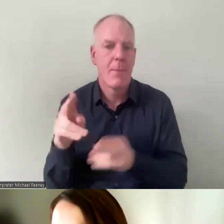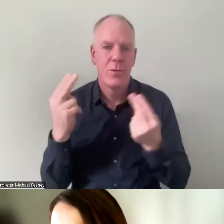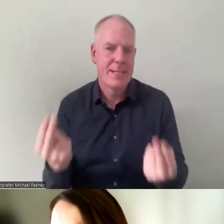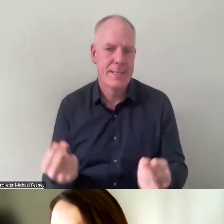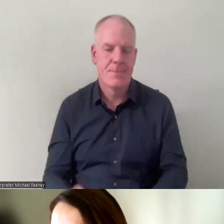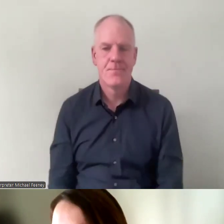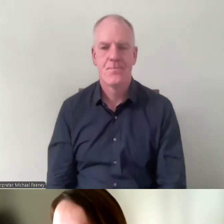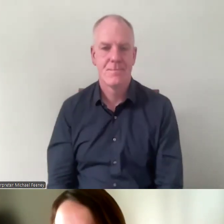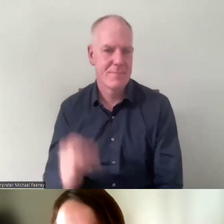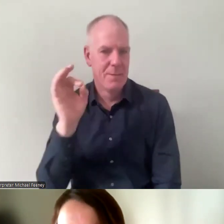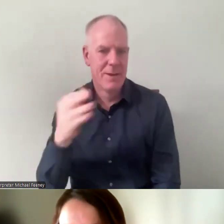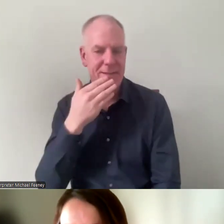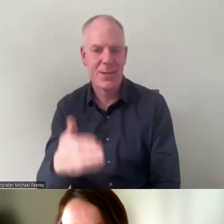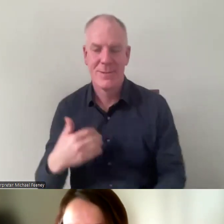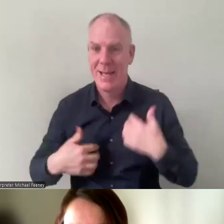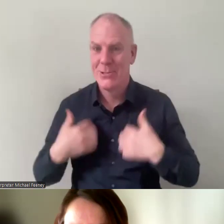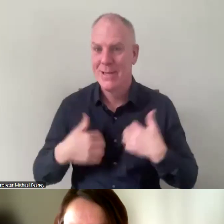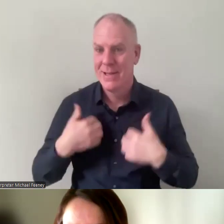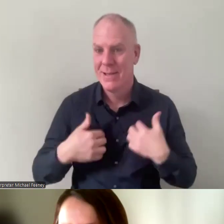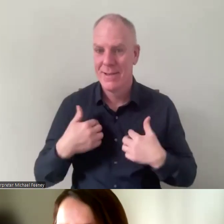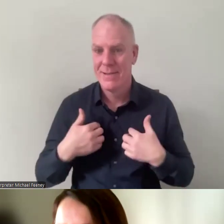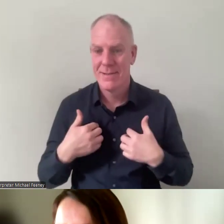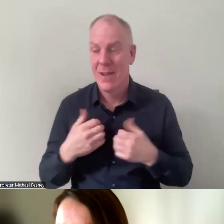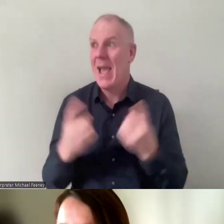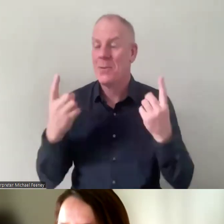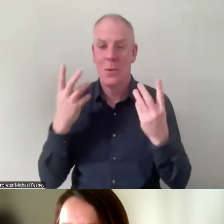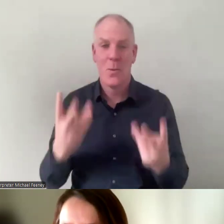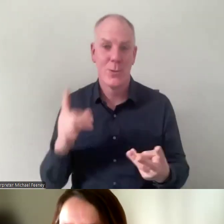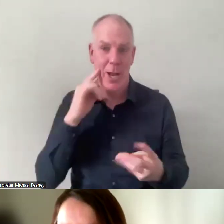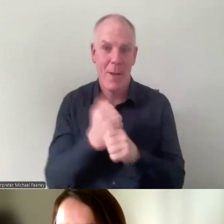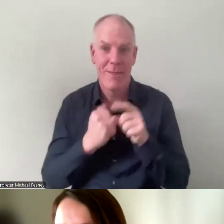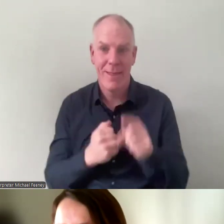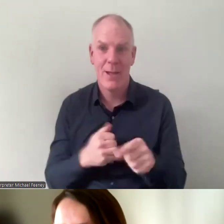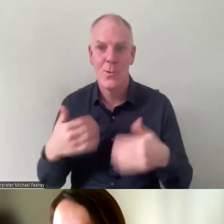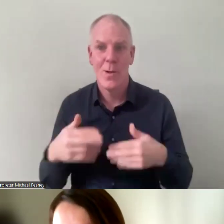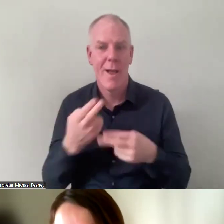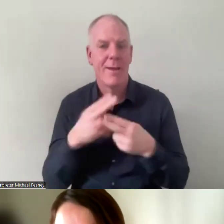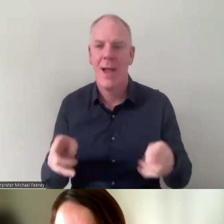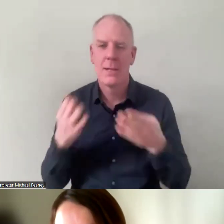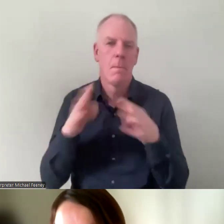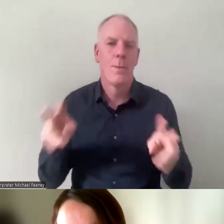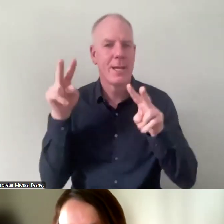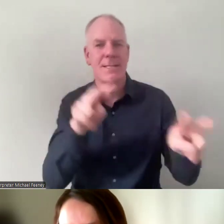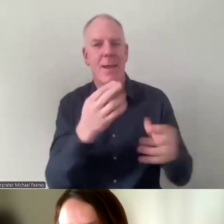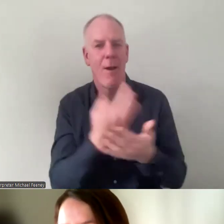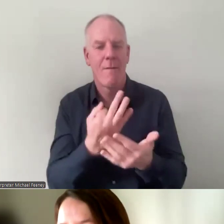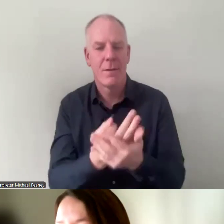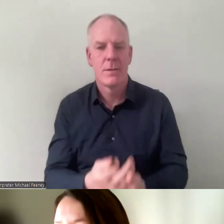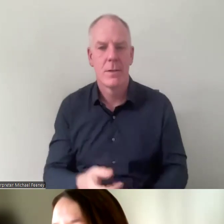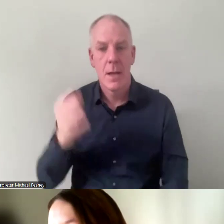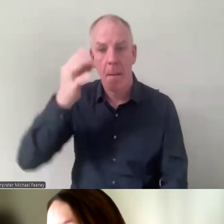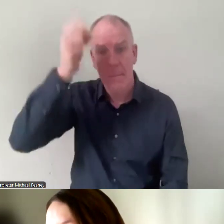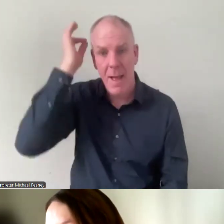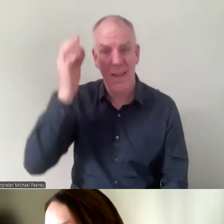Joanne Drum: That's fantastic. So interesting for anyone to hear about this, because it's not something that the public get to see. Michael is asking, is the micro